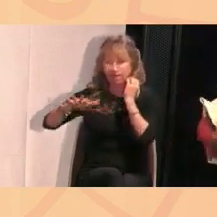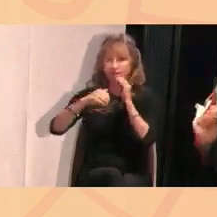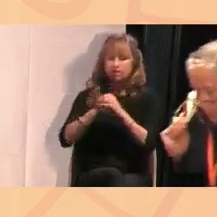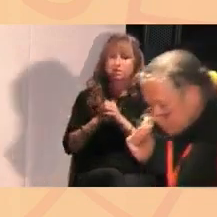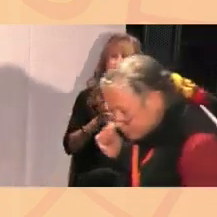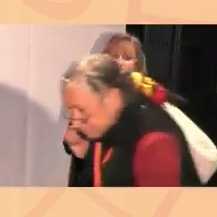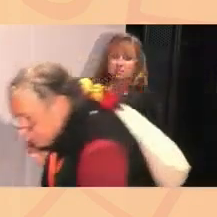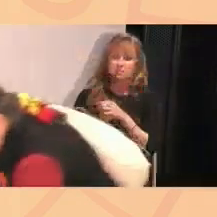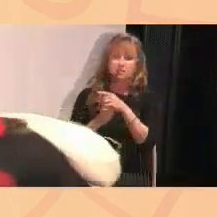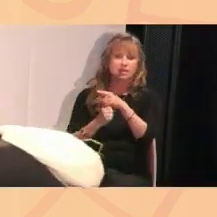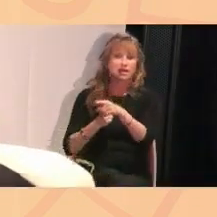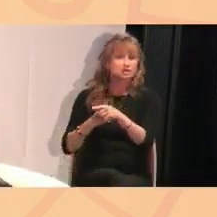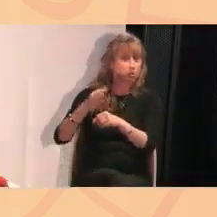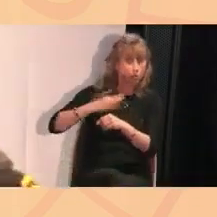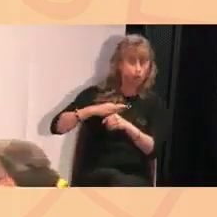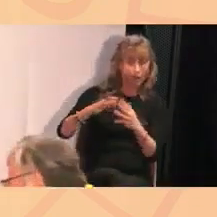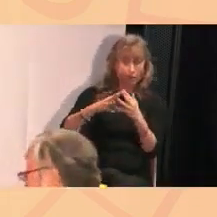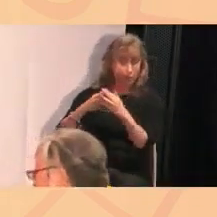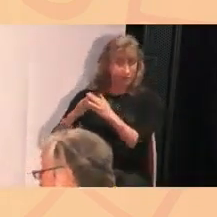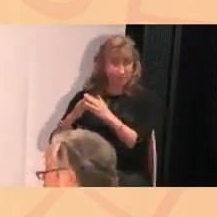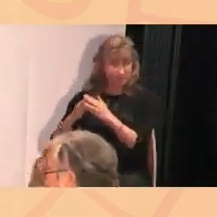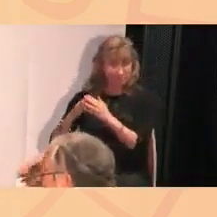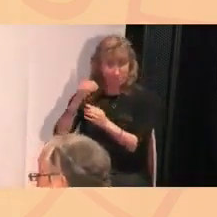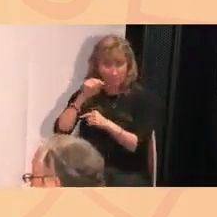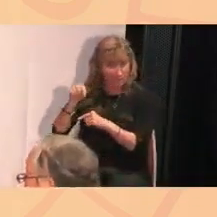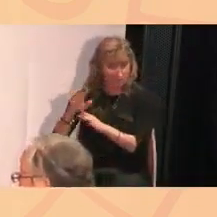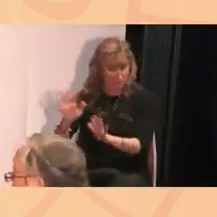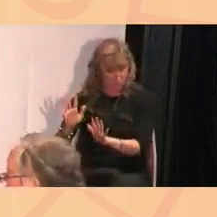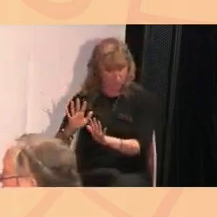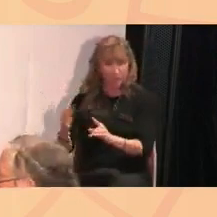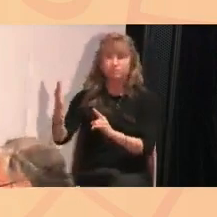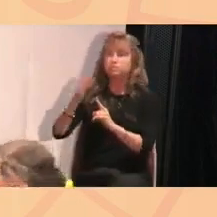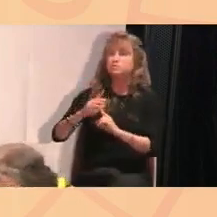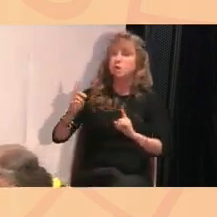And the Cuban Biennale was called the Third World Biennale.